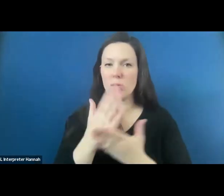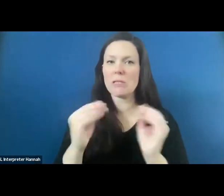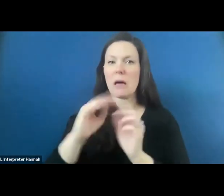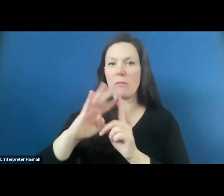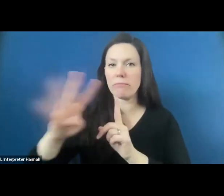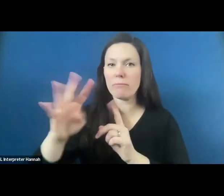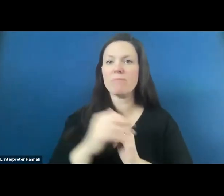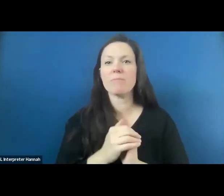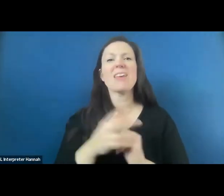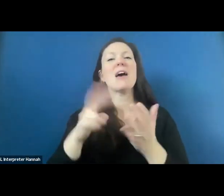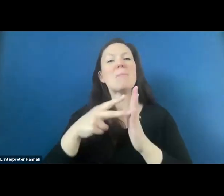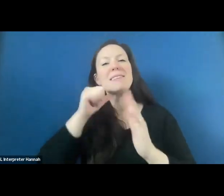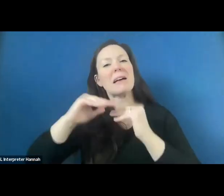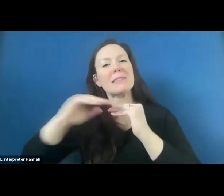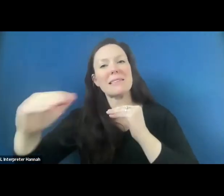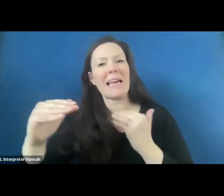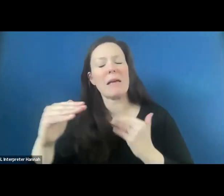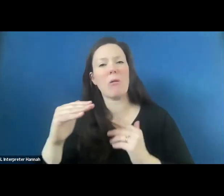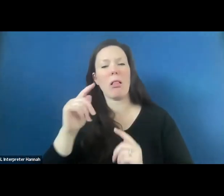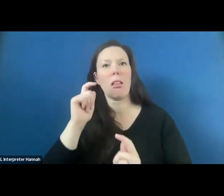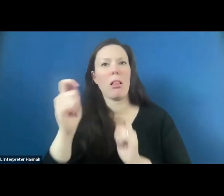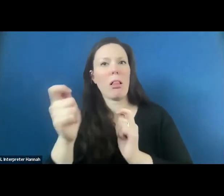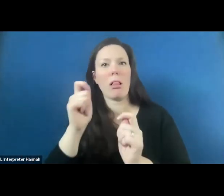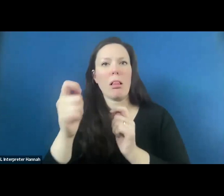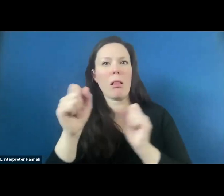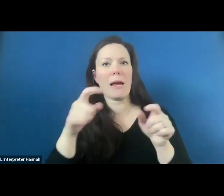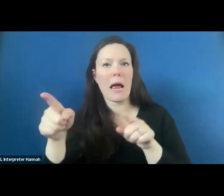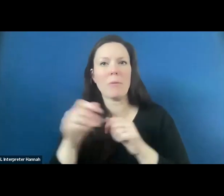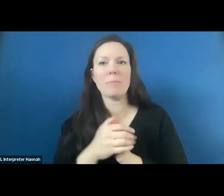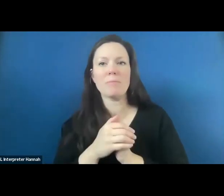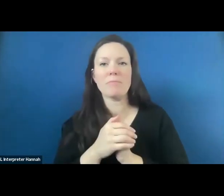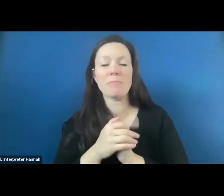And at one event where I was in Dubai recently, they said,